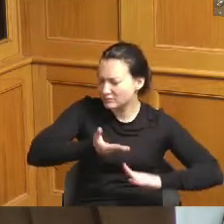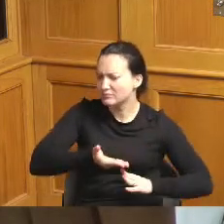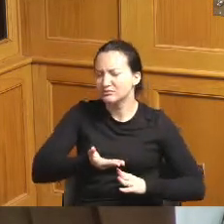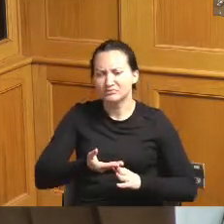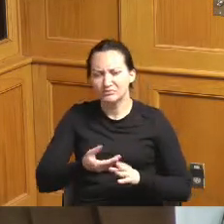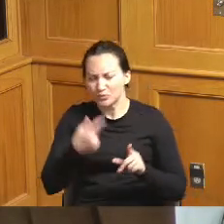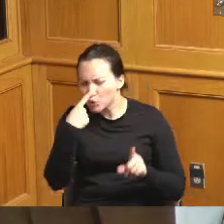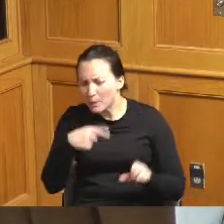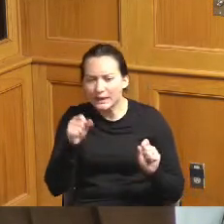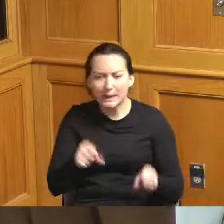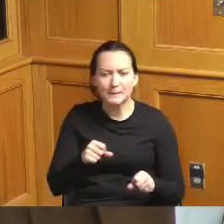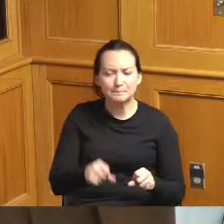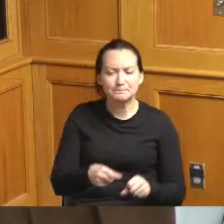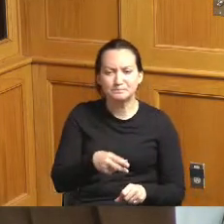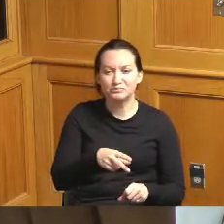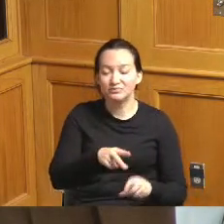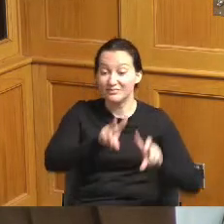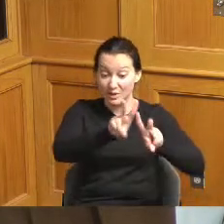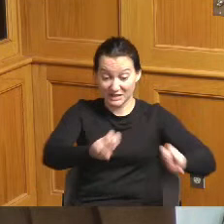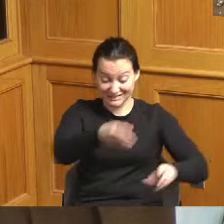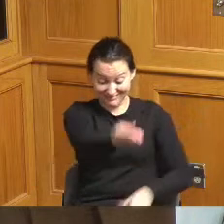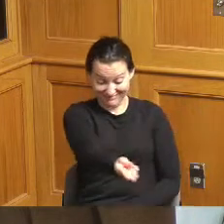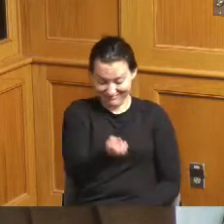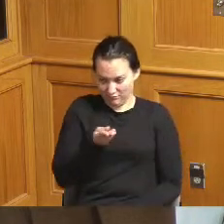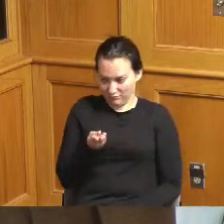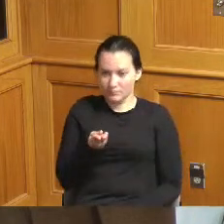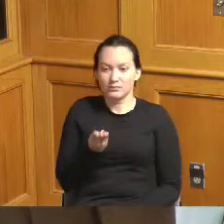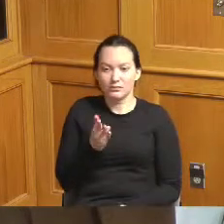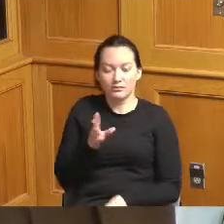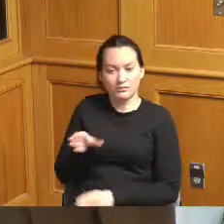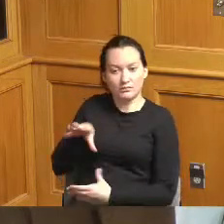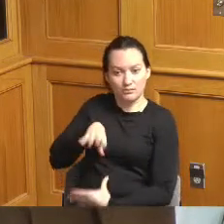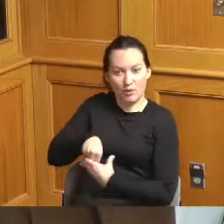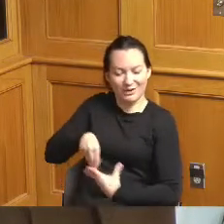you could get that from Hillcrest and provide it to us as part of your presentation I'd be really